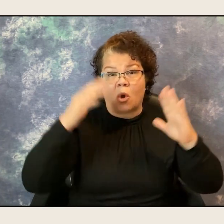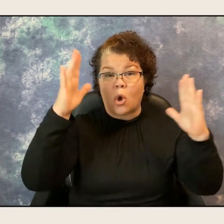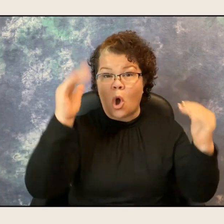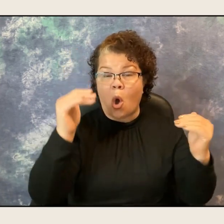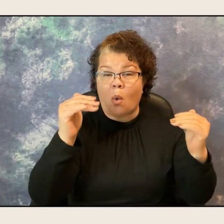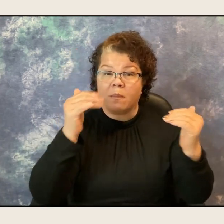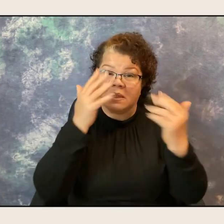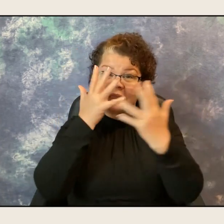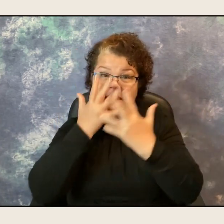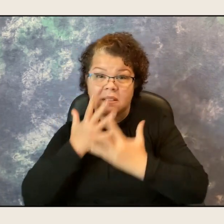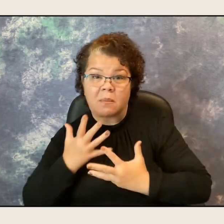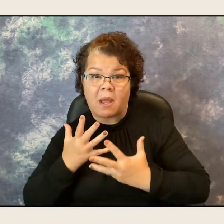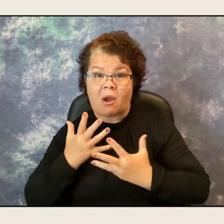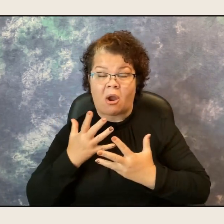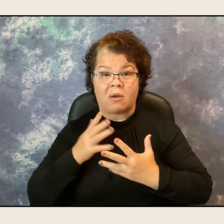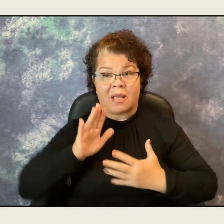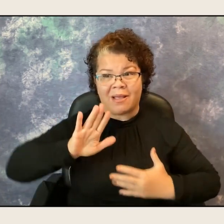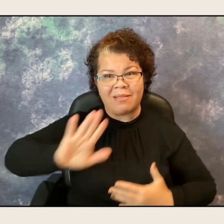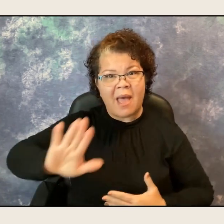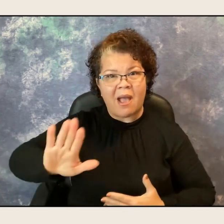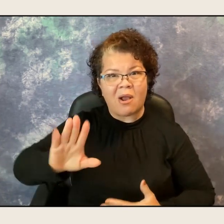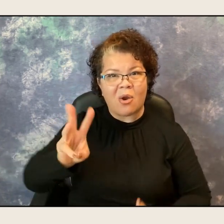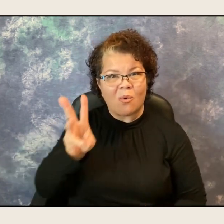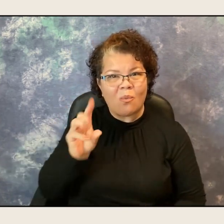And she has explained to me that art